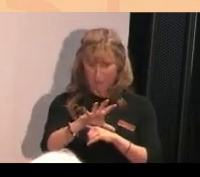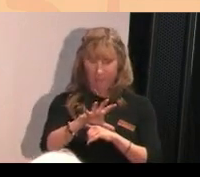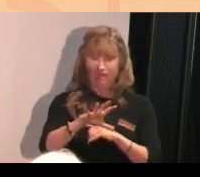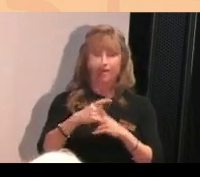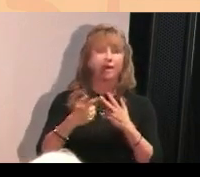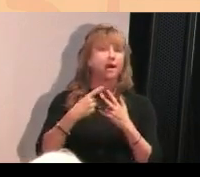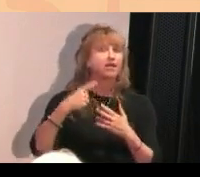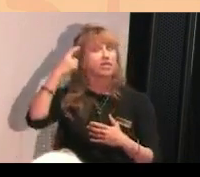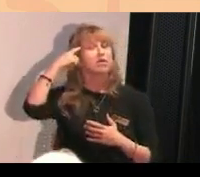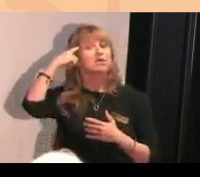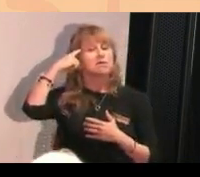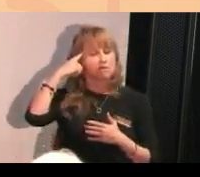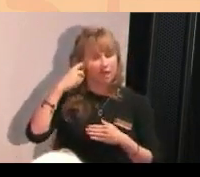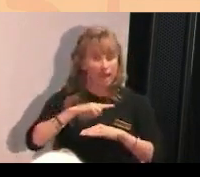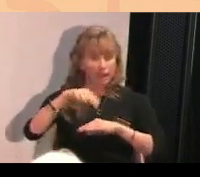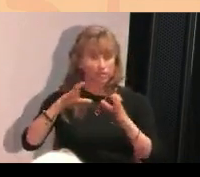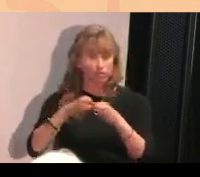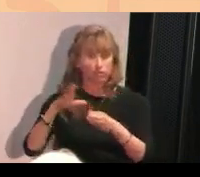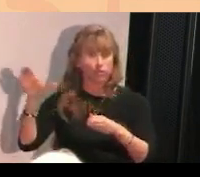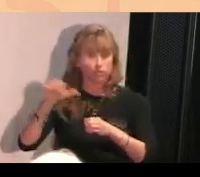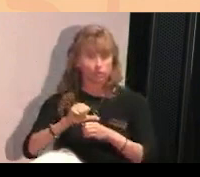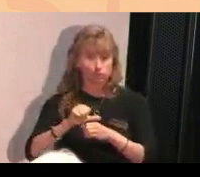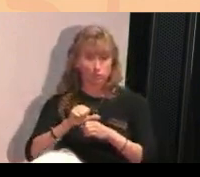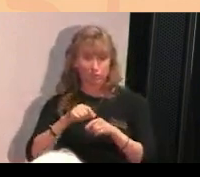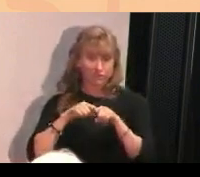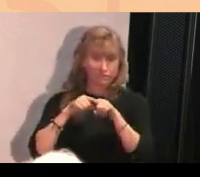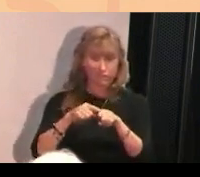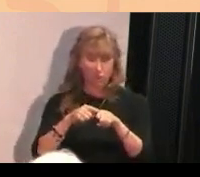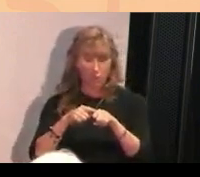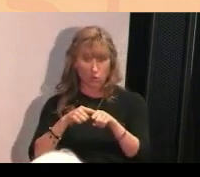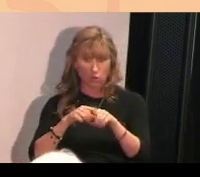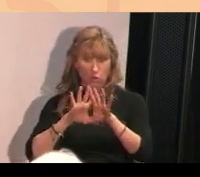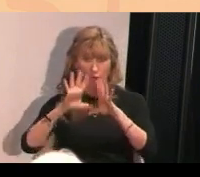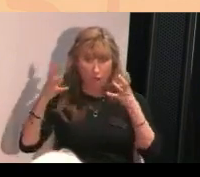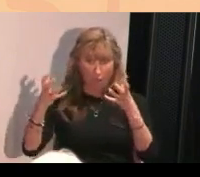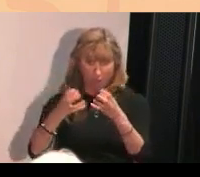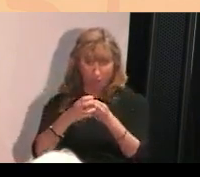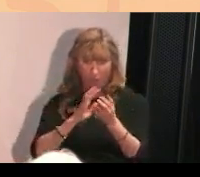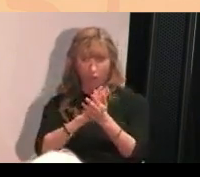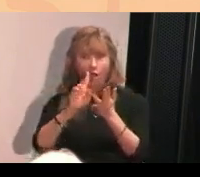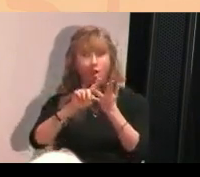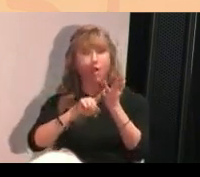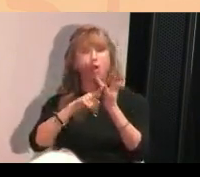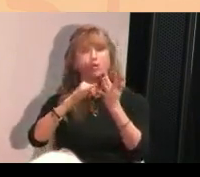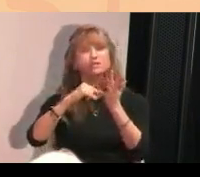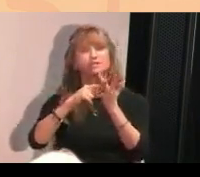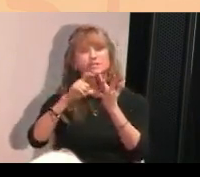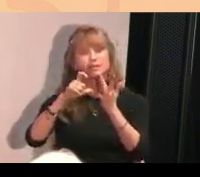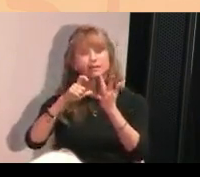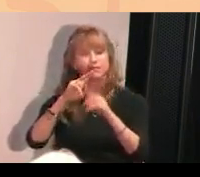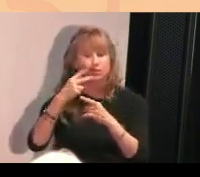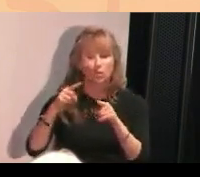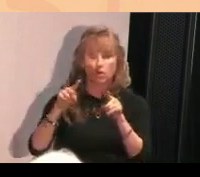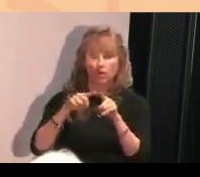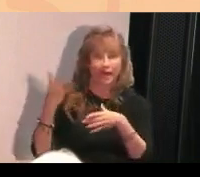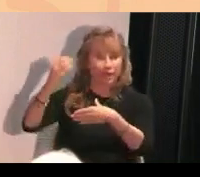use a holistic approach by including other areas such as languages, screen and cultural property